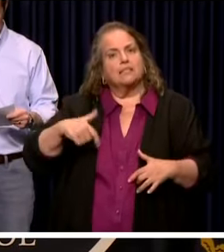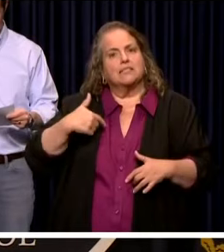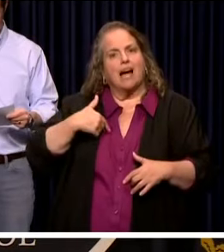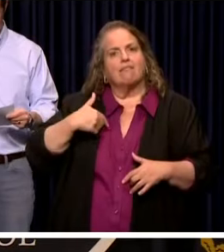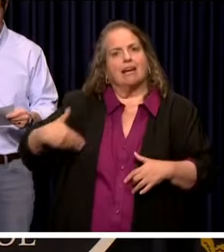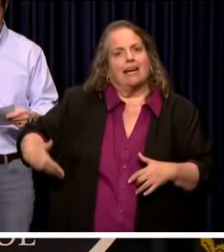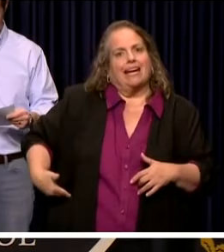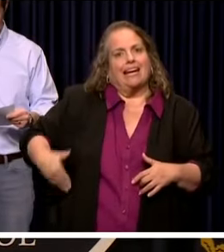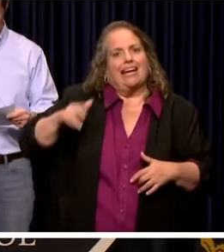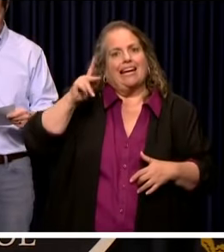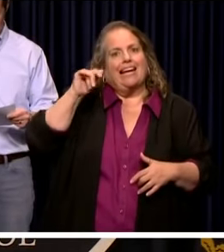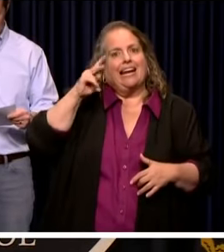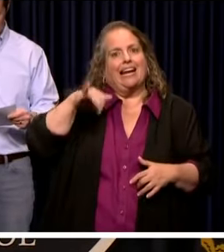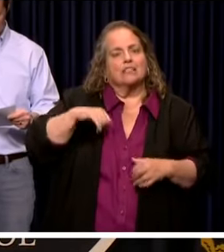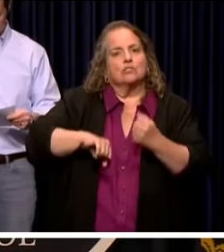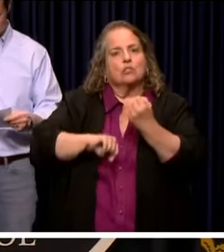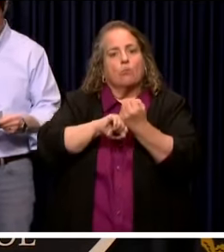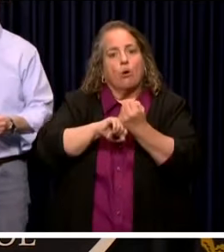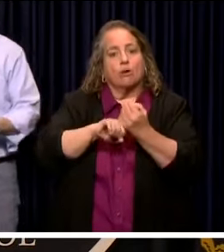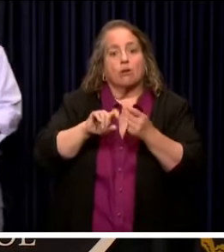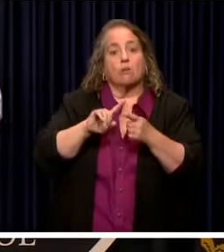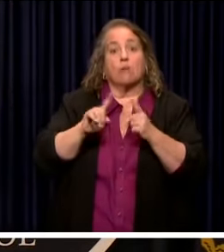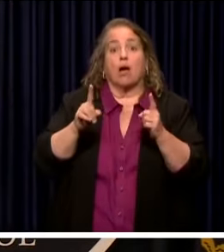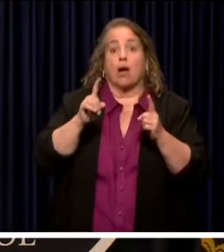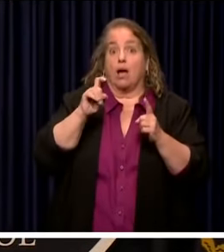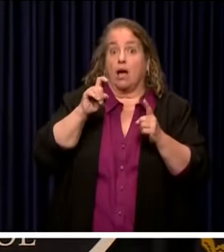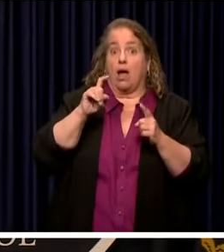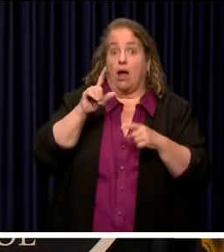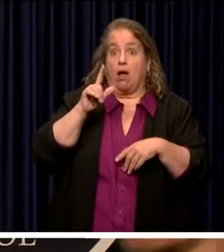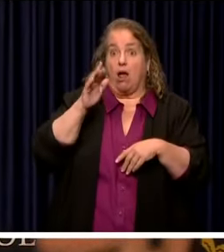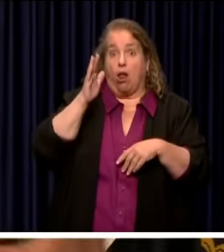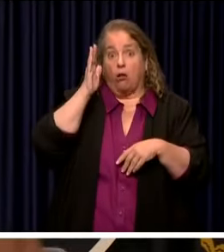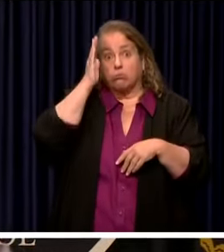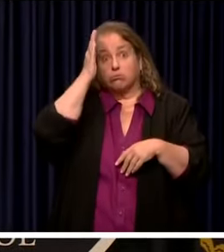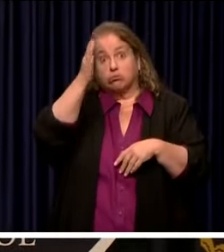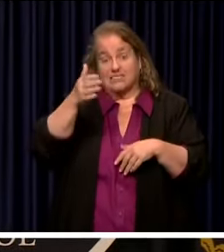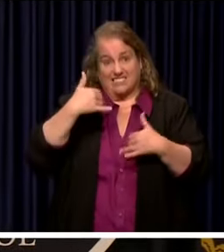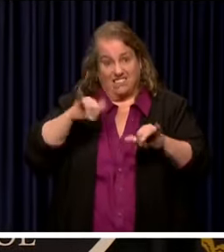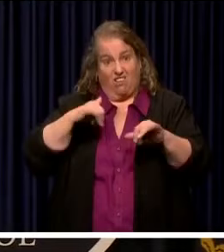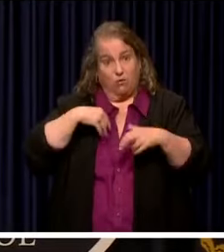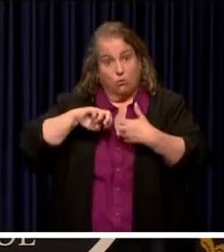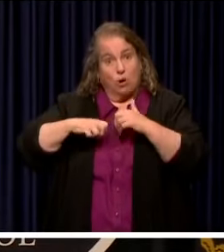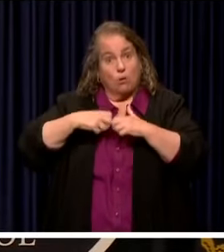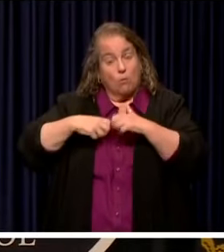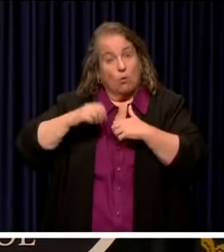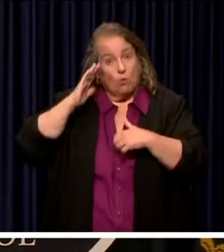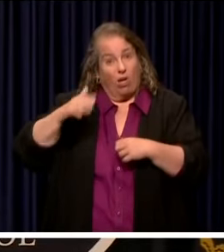I DON'T KNOW HOW MUCH TIME YOU HAVE HAD TO DIGEST THAT PACKAGE BUT WHAT ARE YOUR THOUGHTS ON IT?